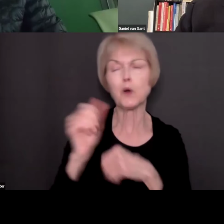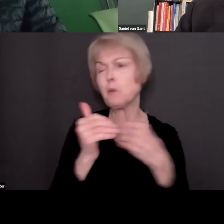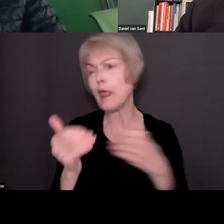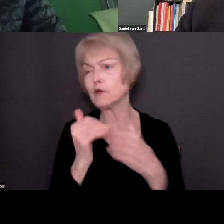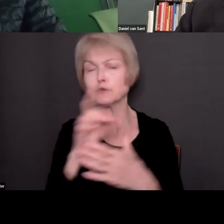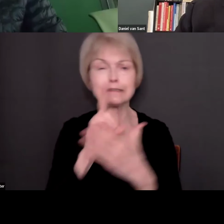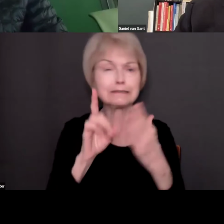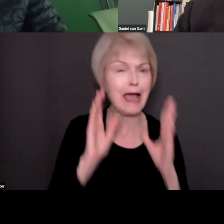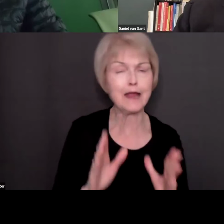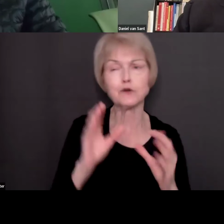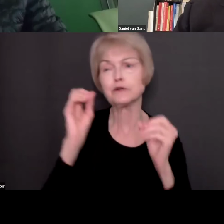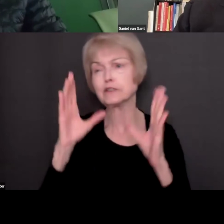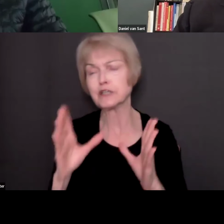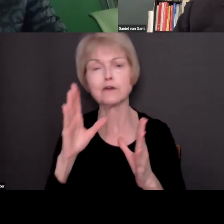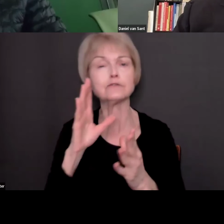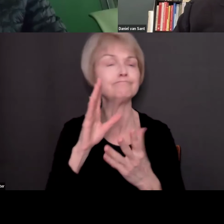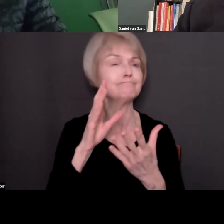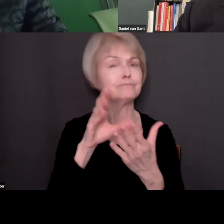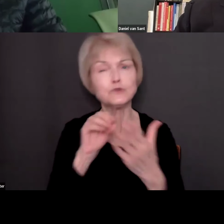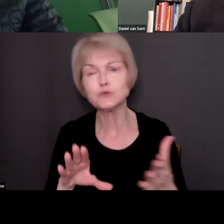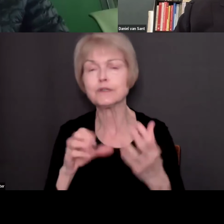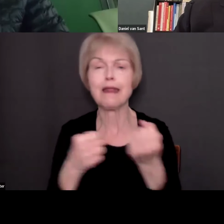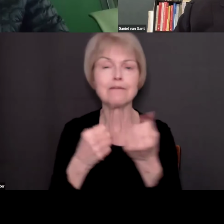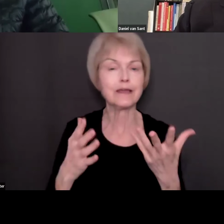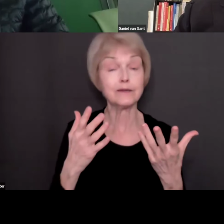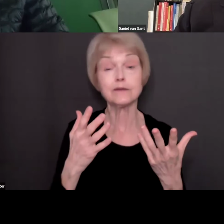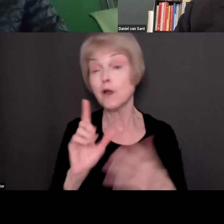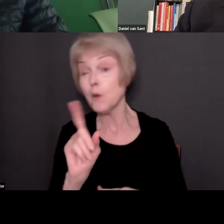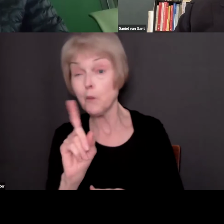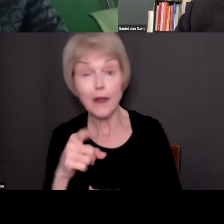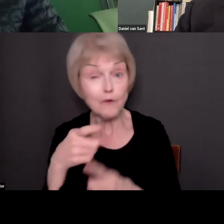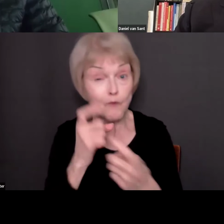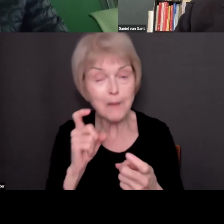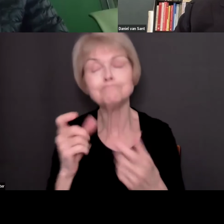Thank you for taking the time to join us from wherever you are in the world. We're so excited to have such a passionate